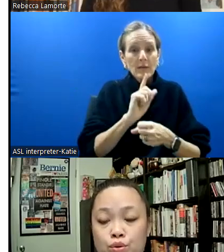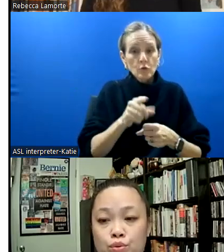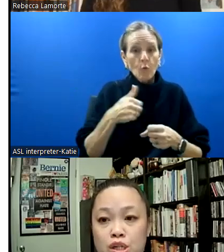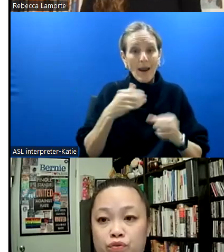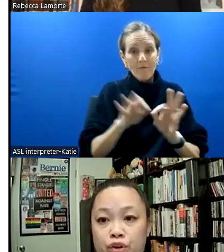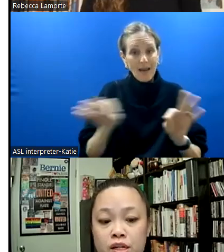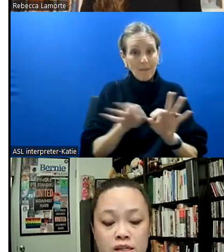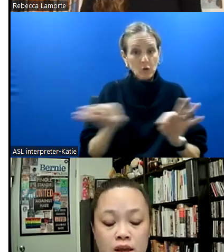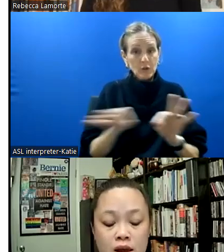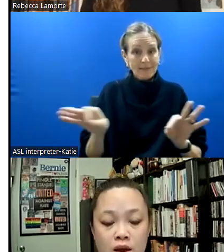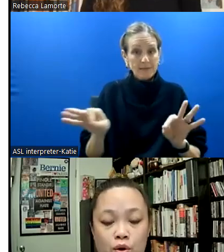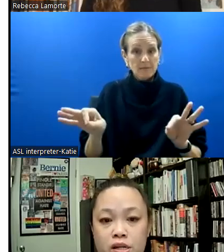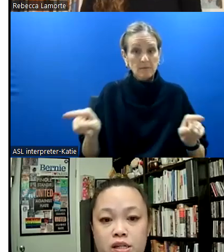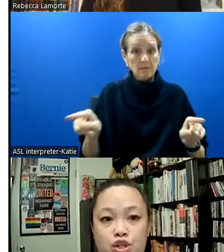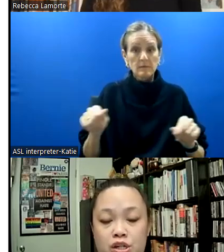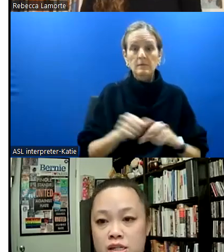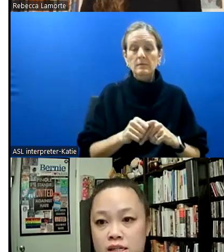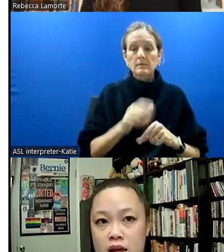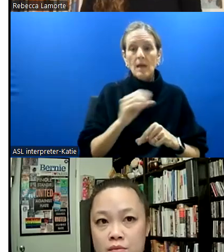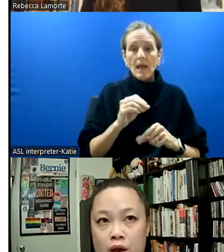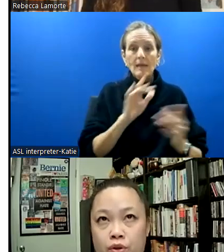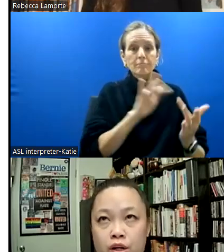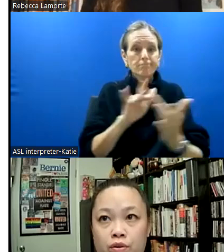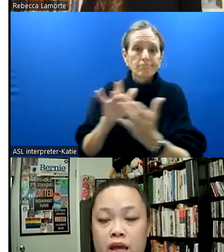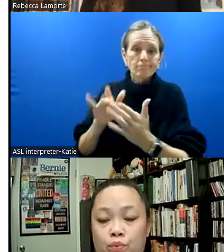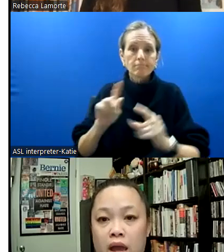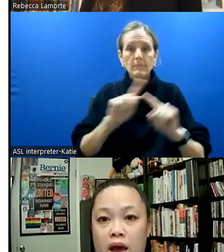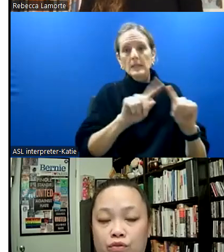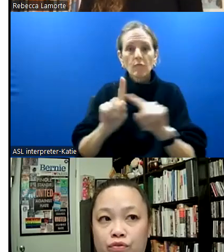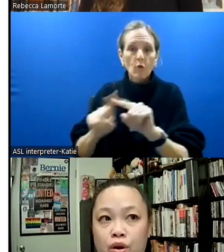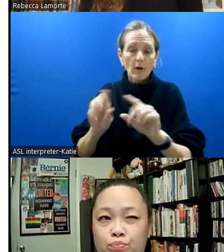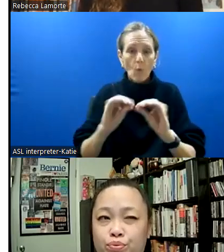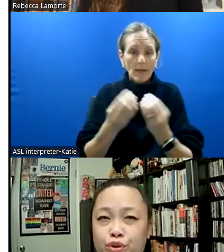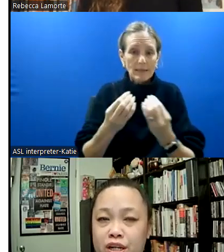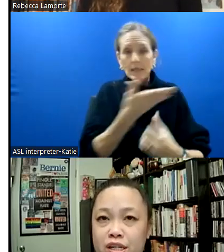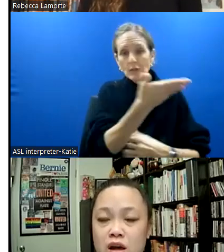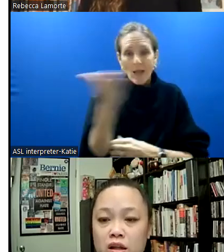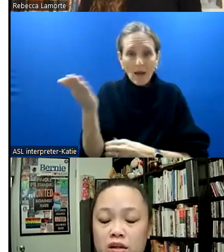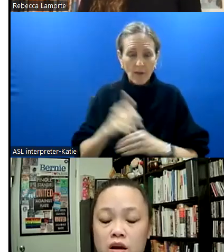to the different organizations out there. I know that we have a pretty solid